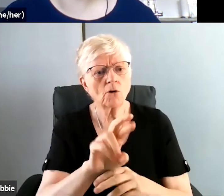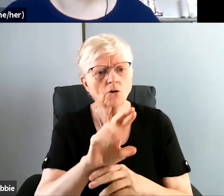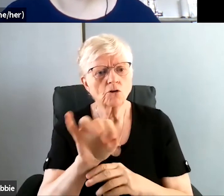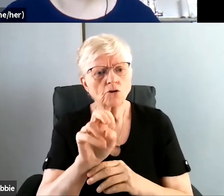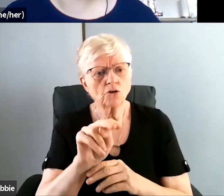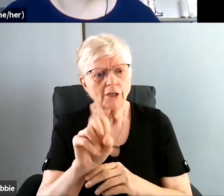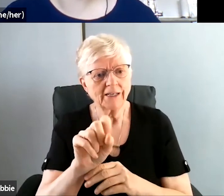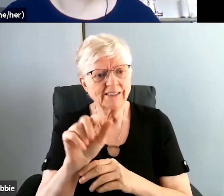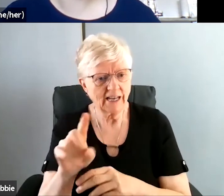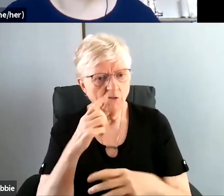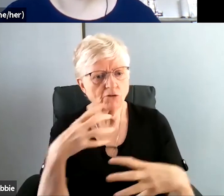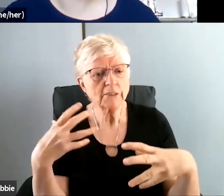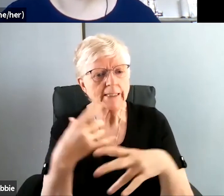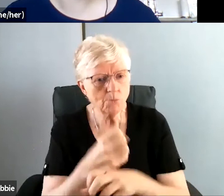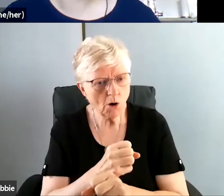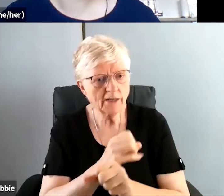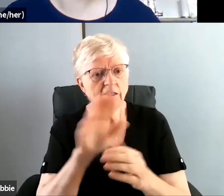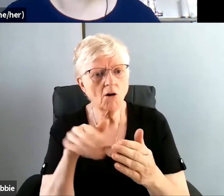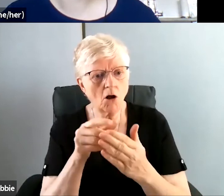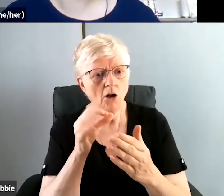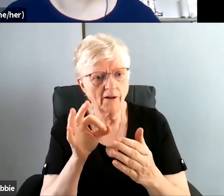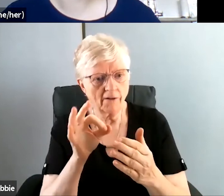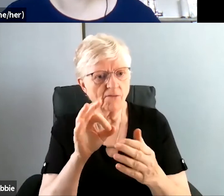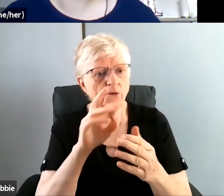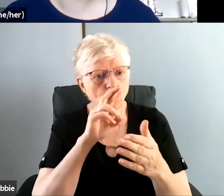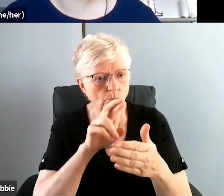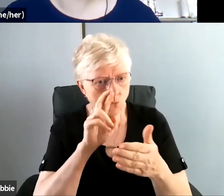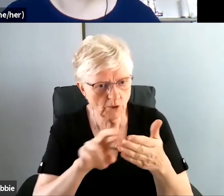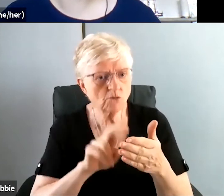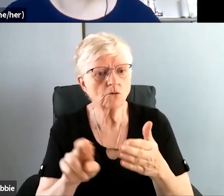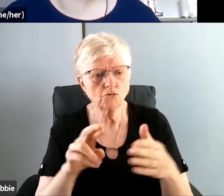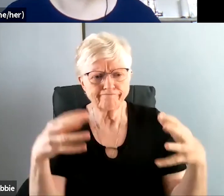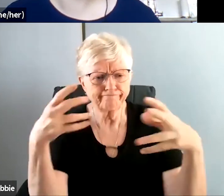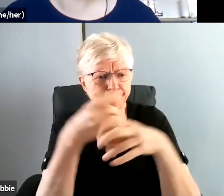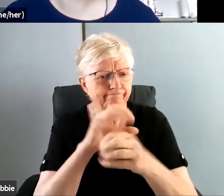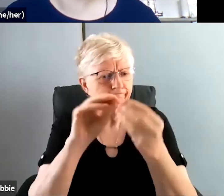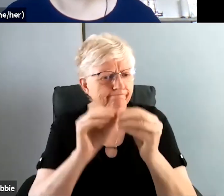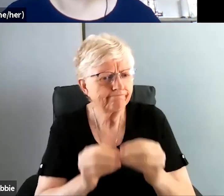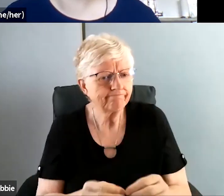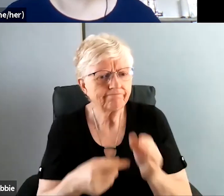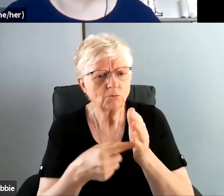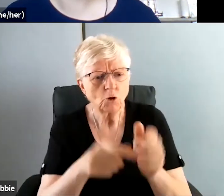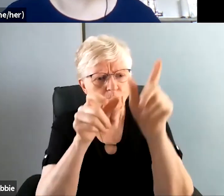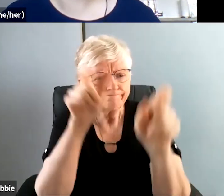SO THANK YOU TO ALL OF THE RESPONDENTS AND OUR PARTICIPANTS. AND DR. POON AND DR. JENSTAD, THROUGH YOUR RESEARCH AND SUMMARIZING EVERYTHING SO VERY WELL. AS MENTIONED, THERE WILL BE A FINAL